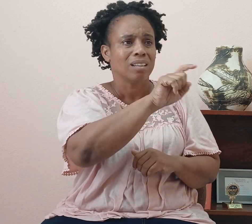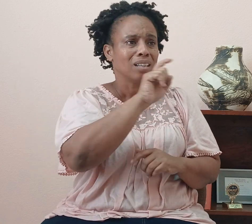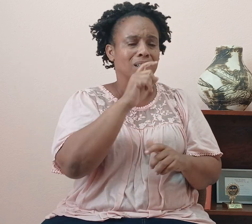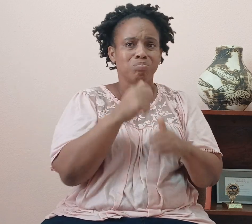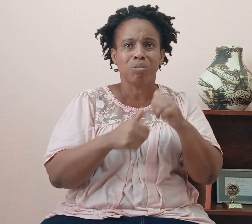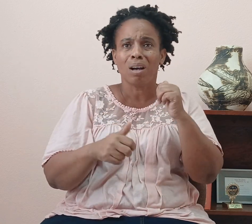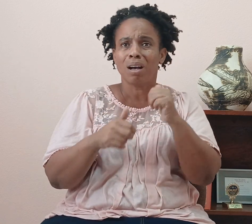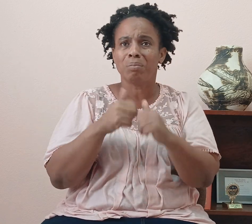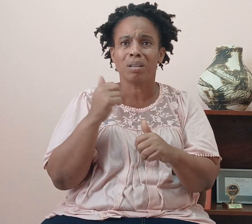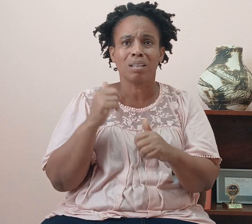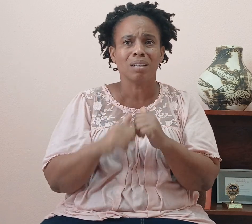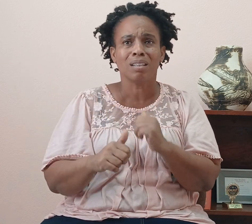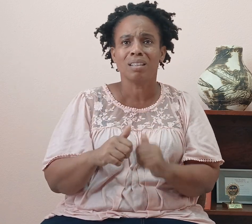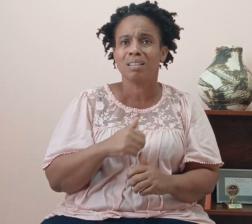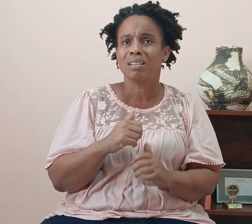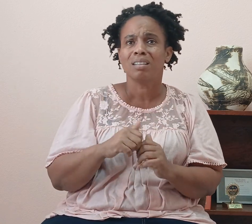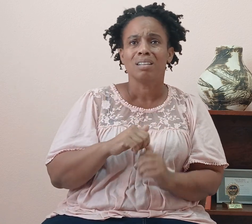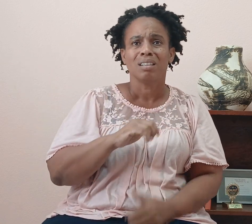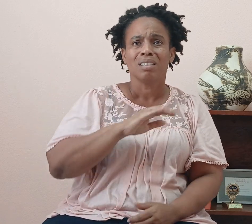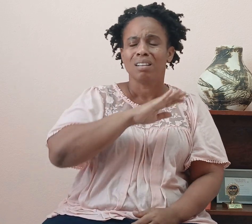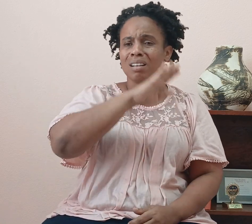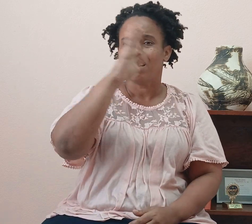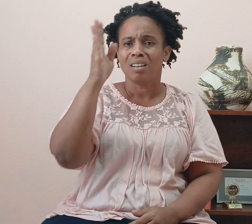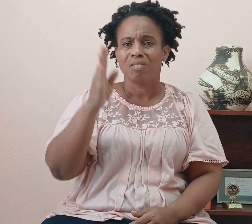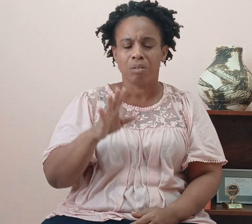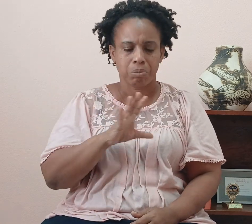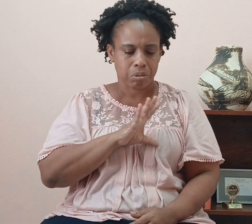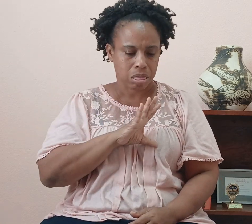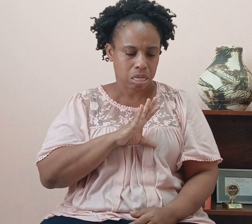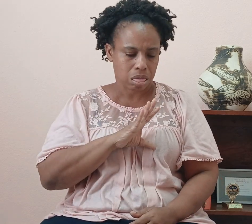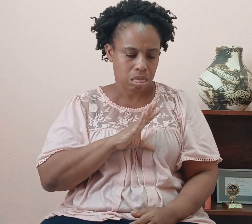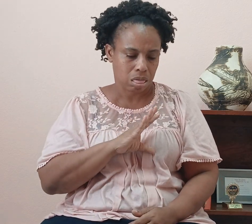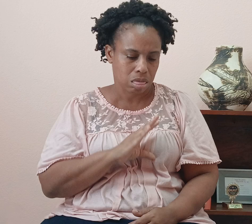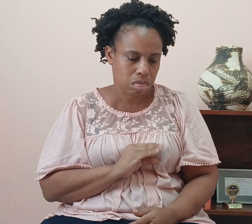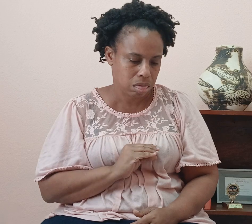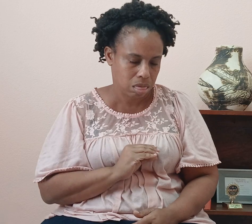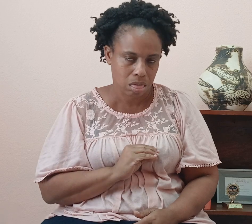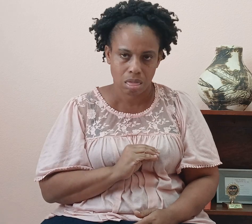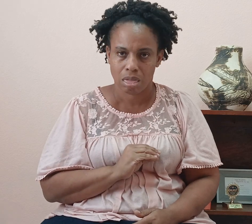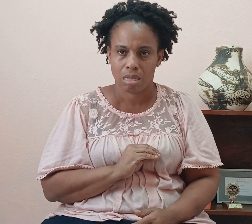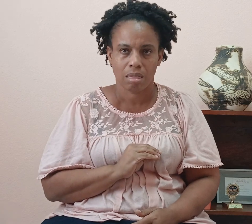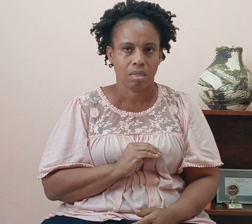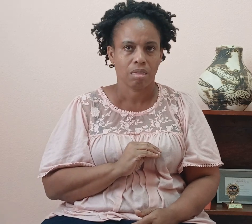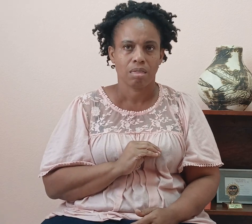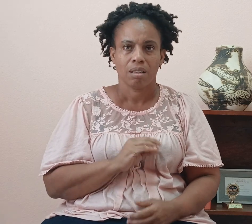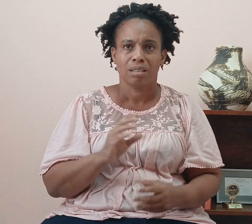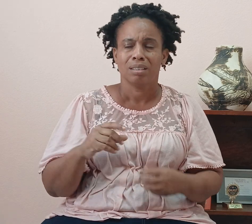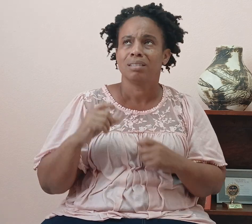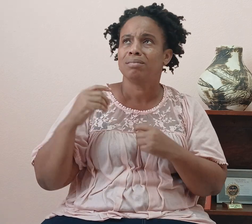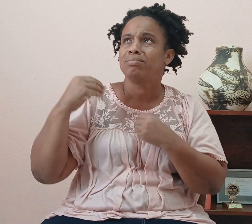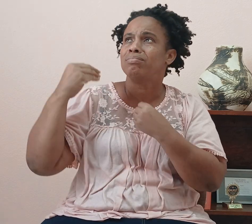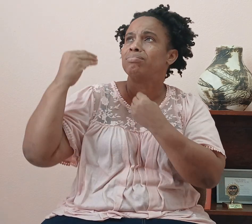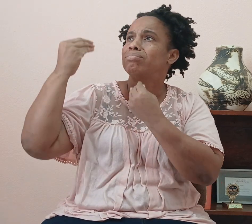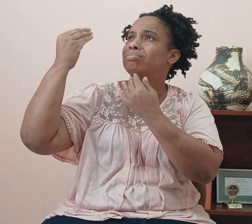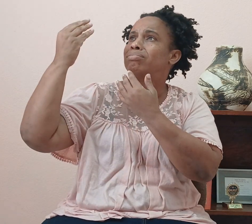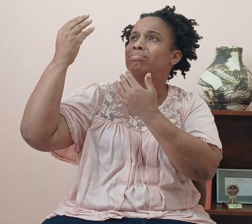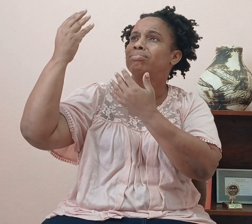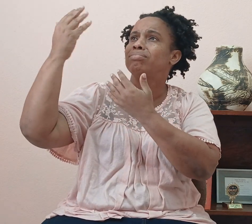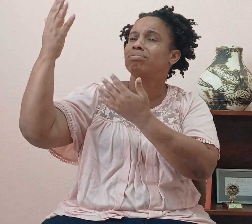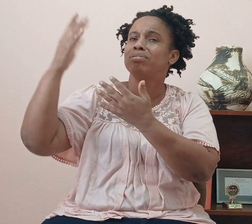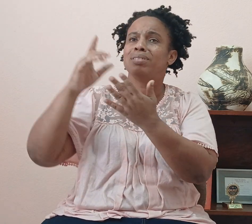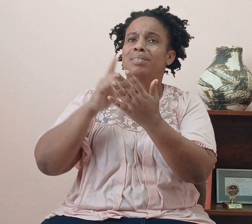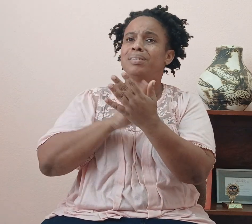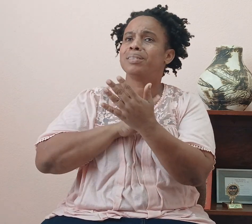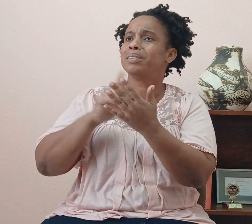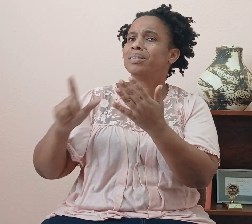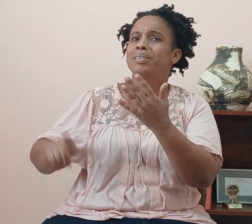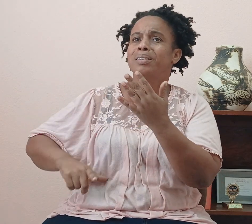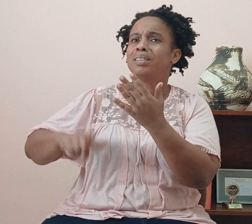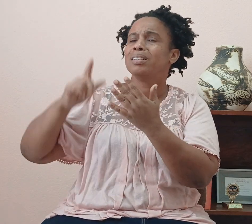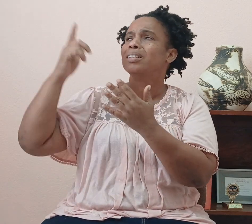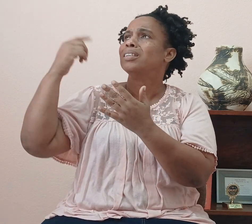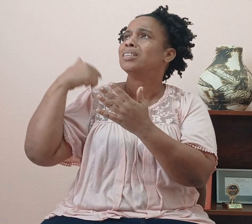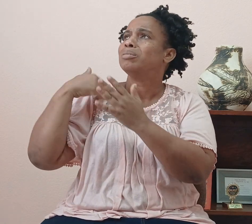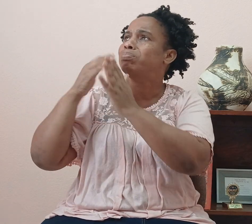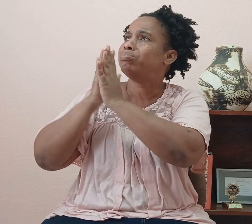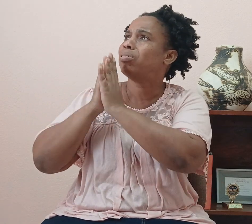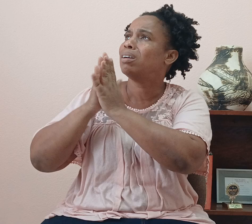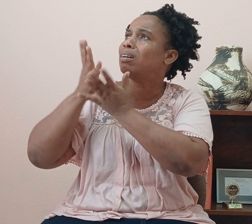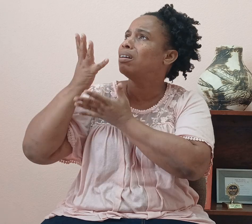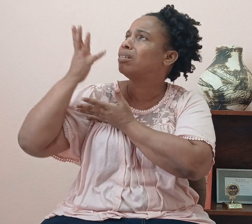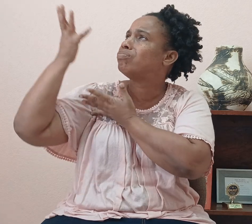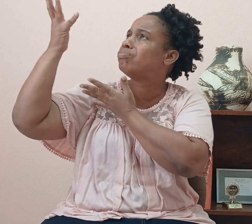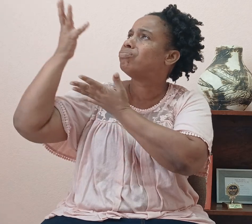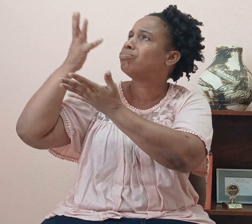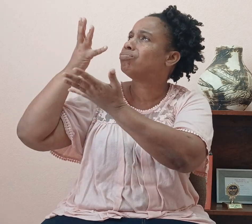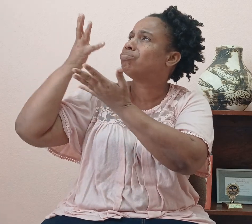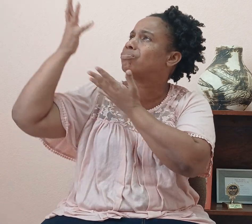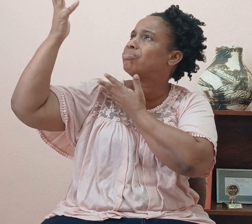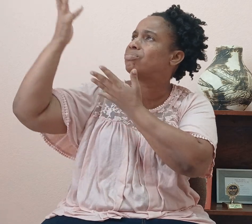We should never be discouraged; take it to the Lord in prayer!